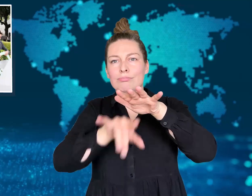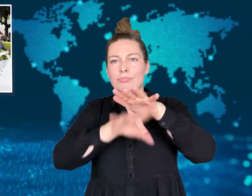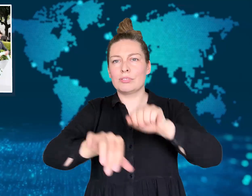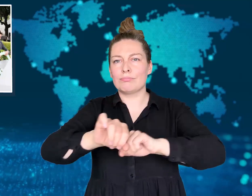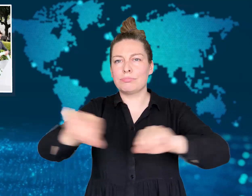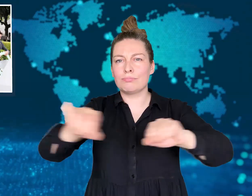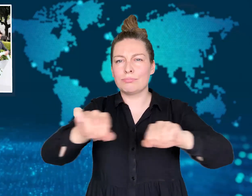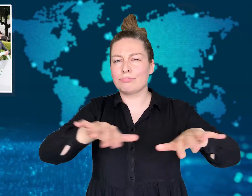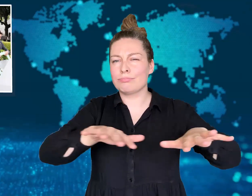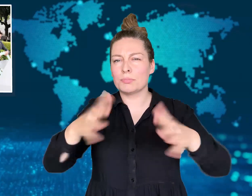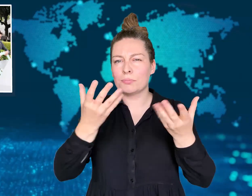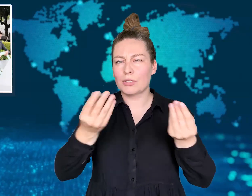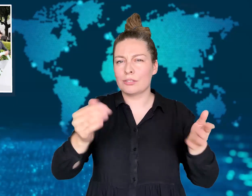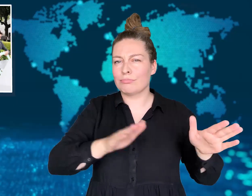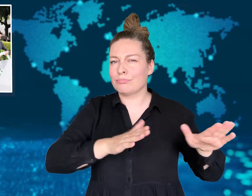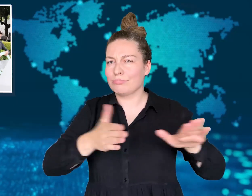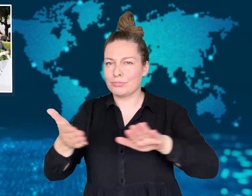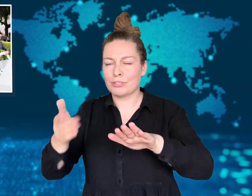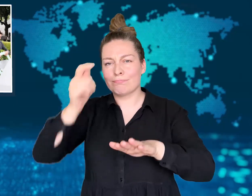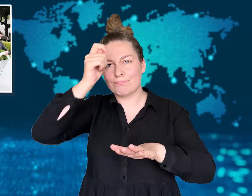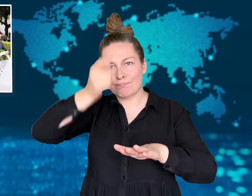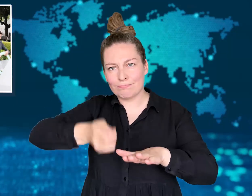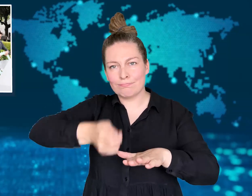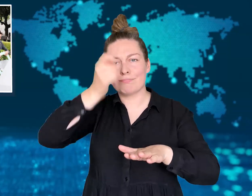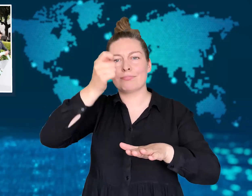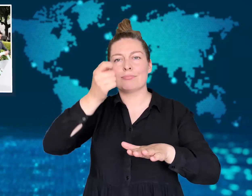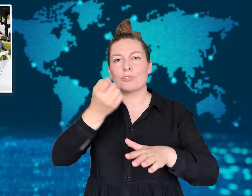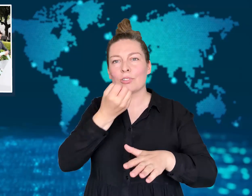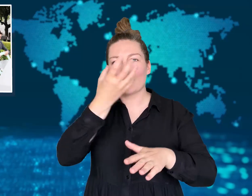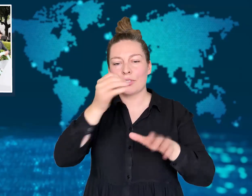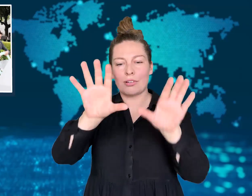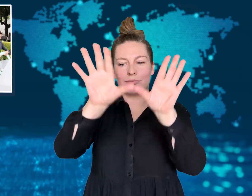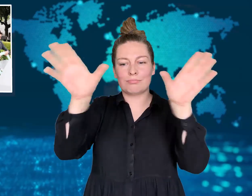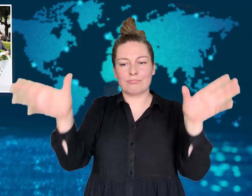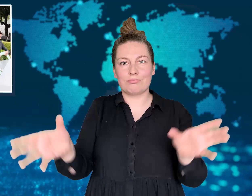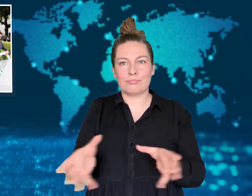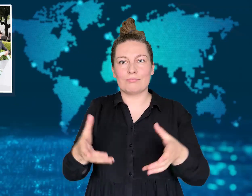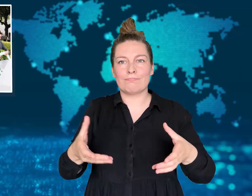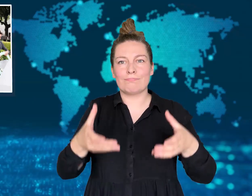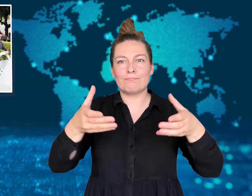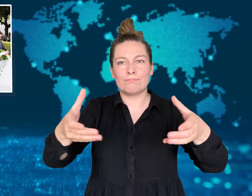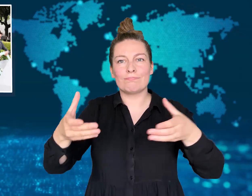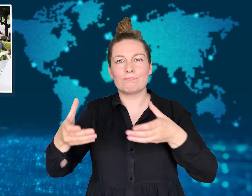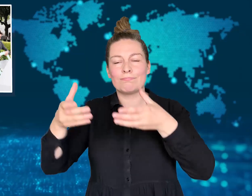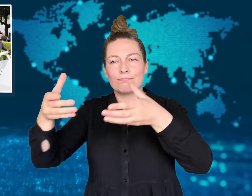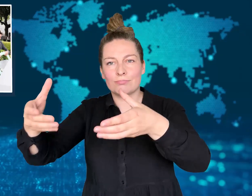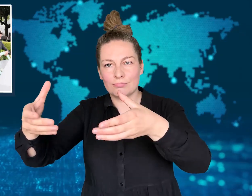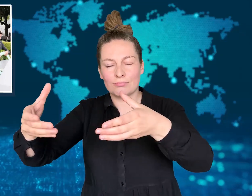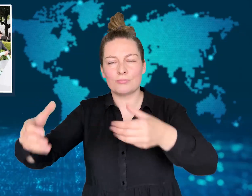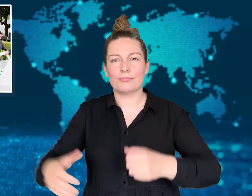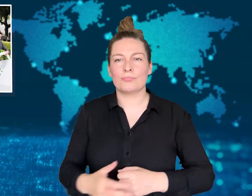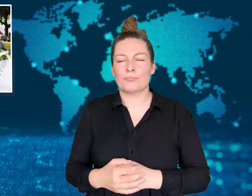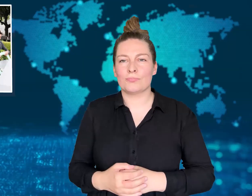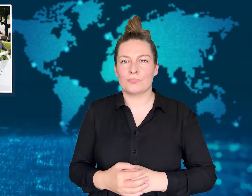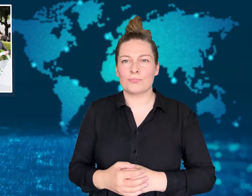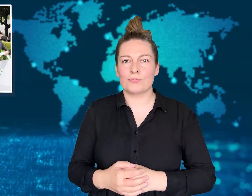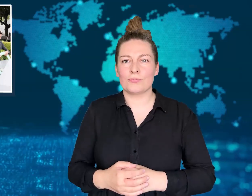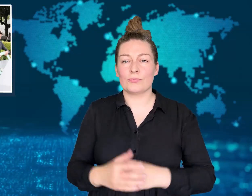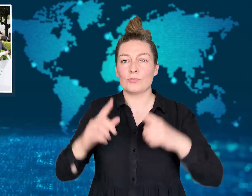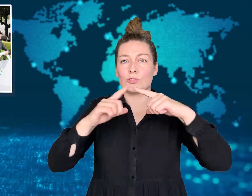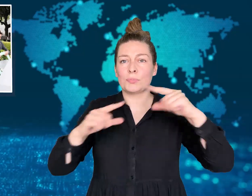Kishida spoke of his desire for nuclear disarmament.